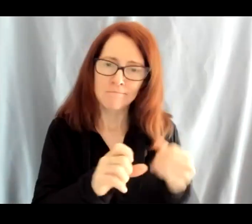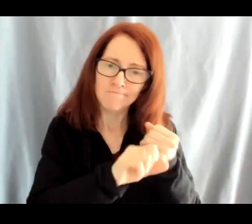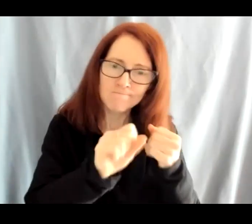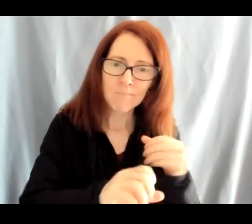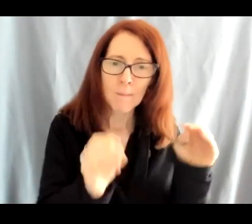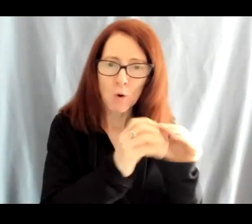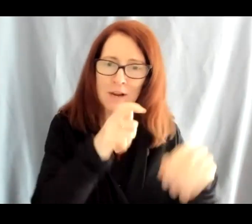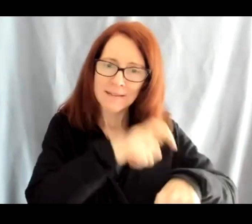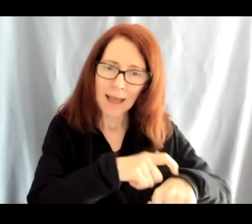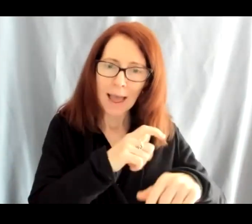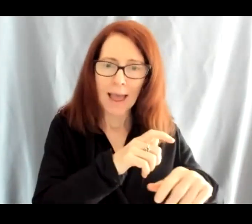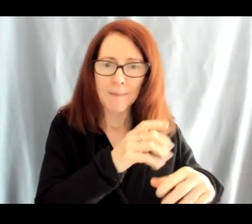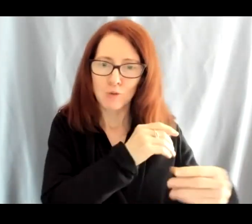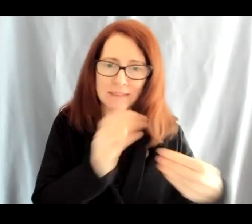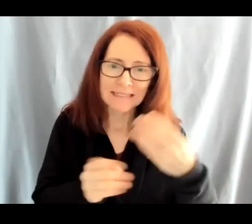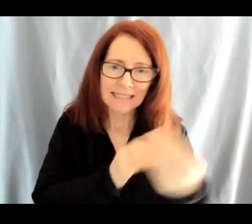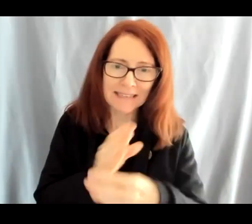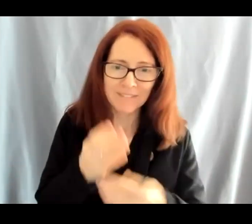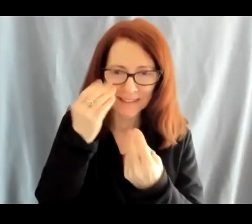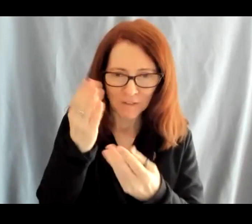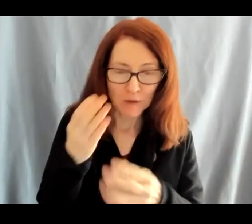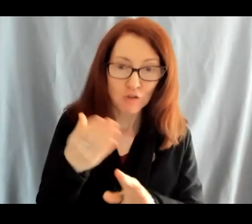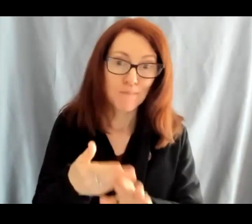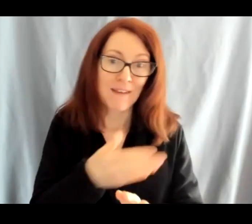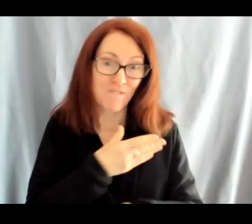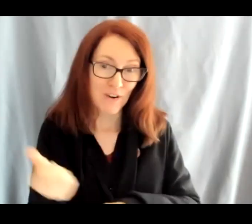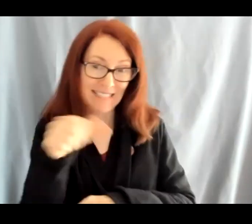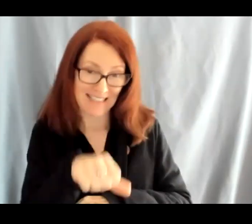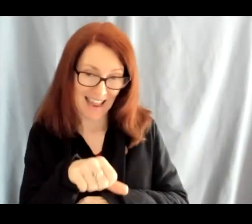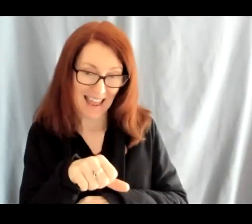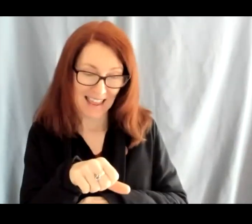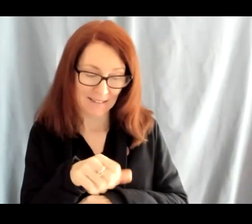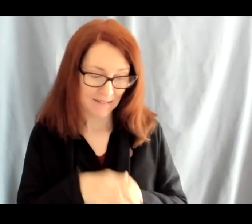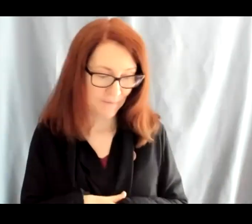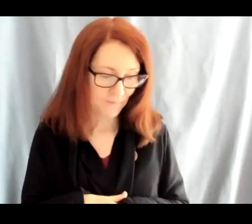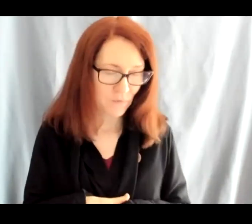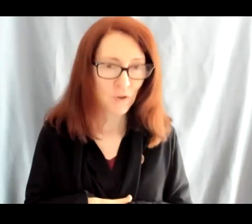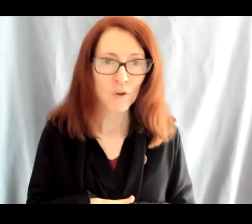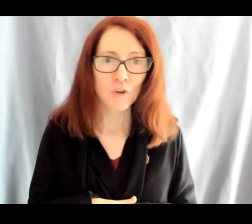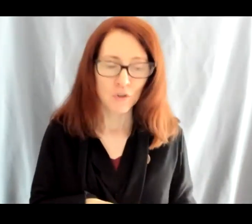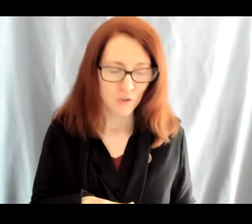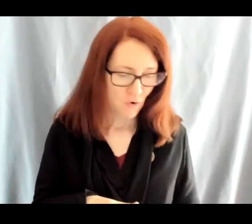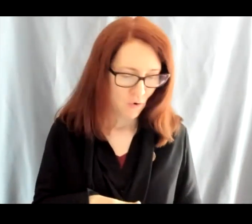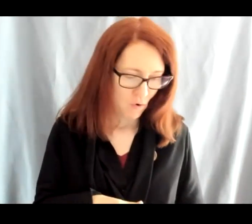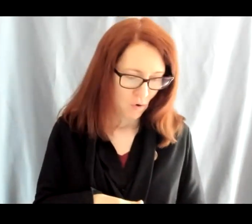information before they're denied for that reason so sticking within those parameters can